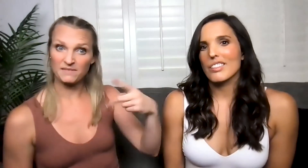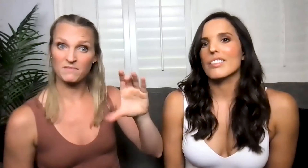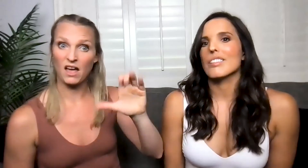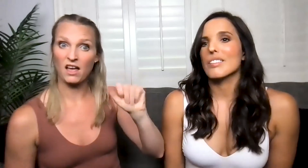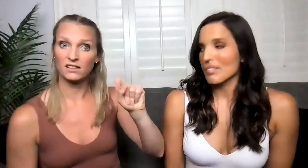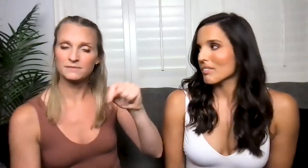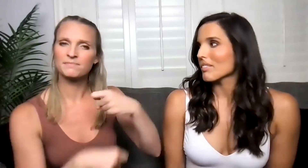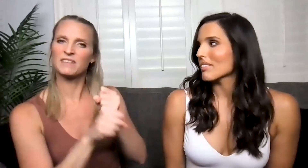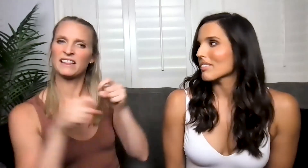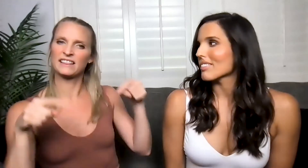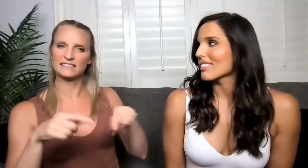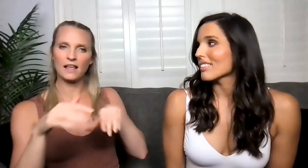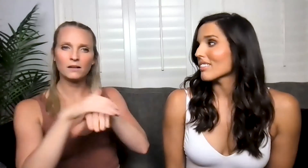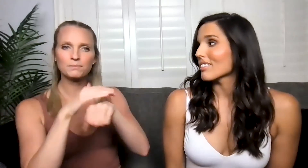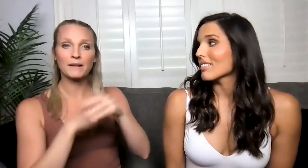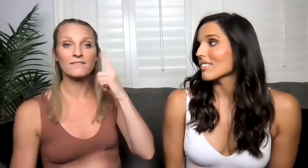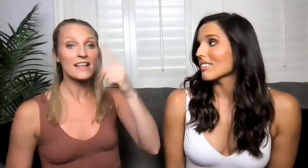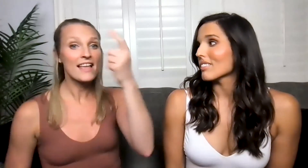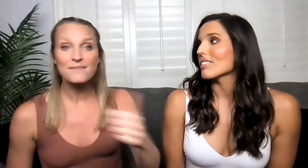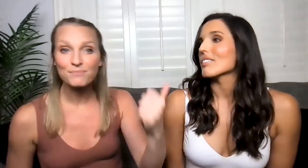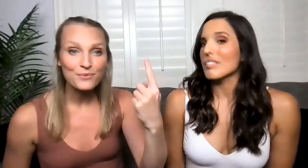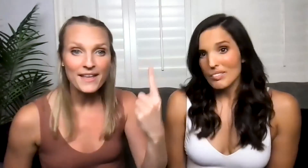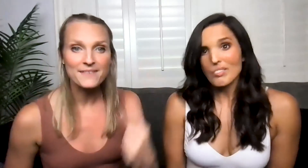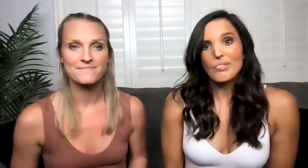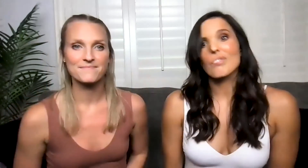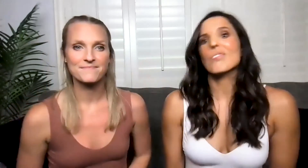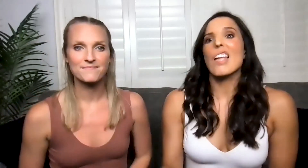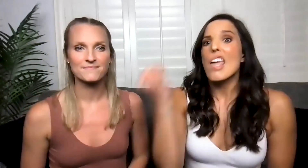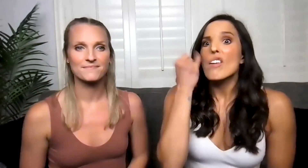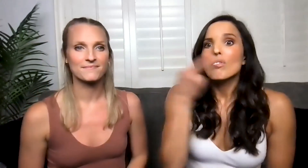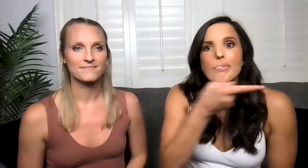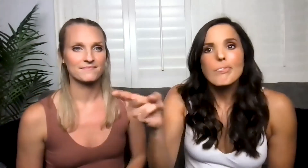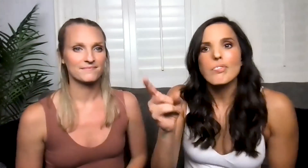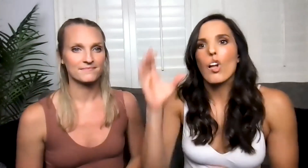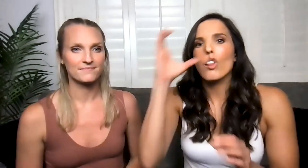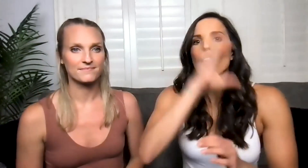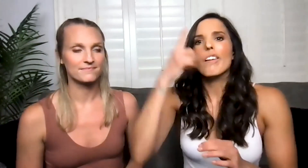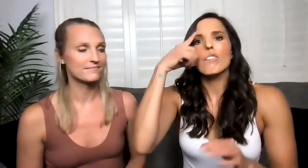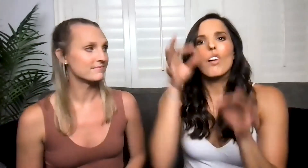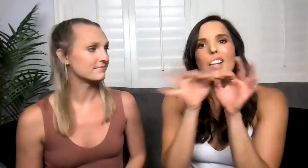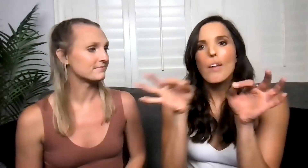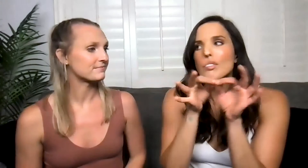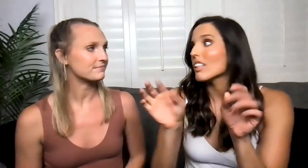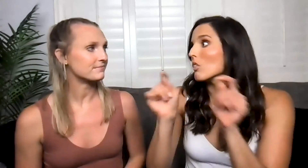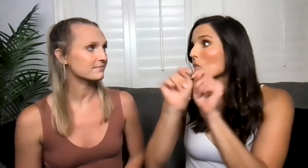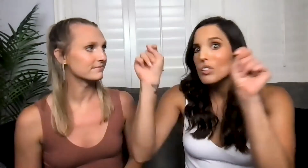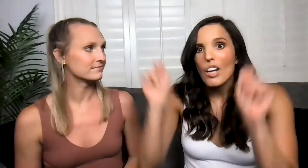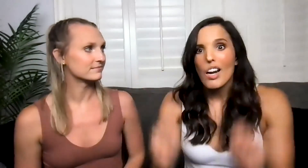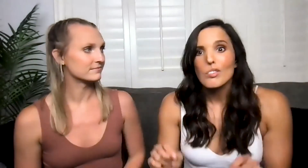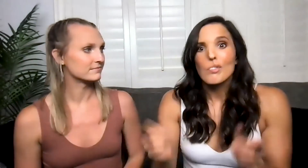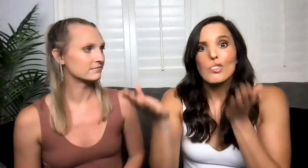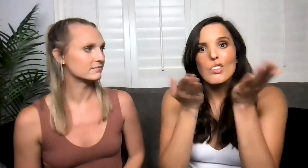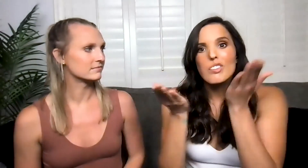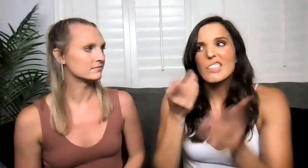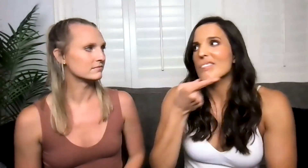of this podcast accessible for everyone. If you're looking for captioning or transcript services,